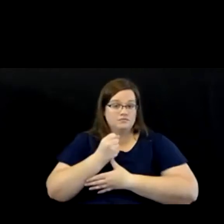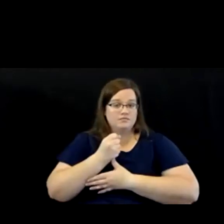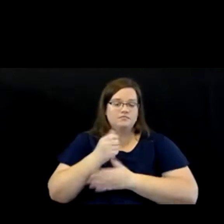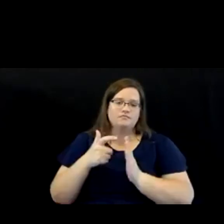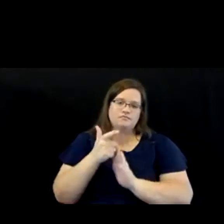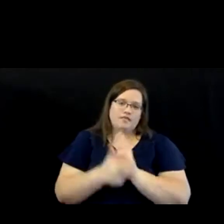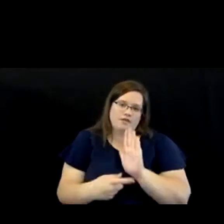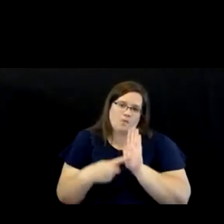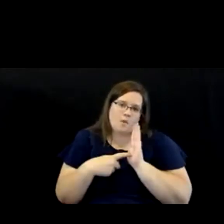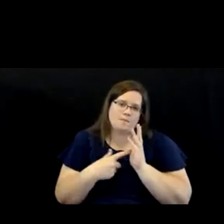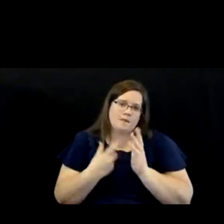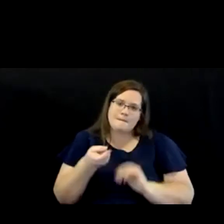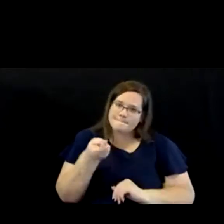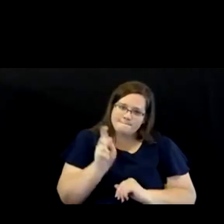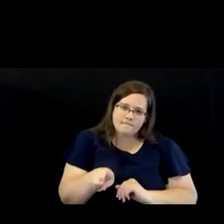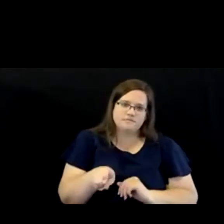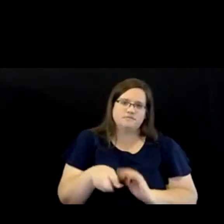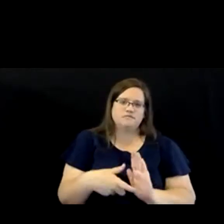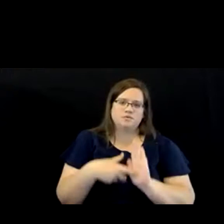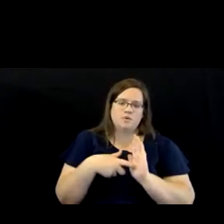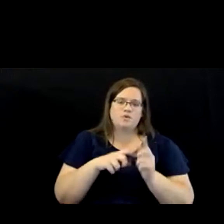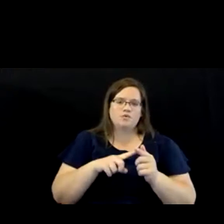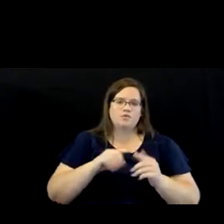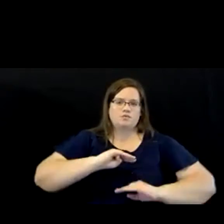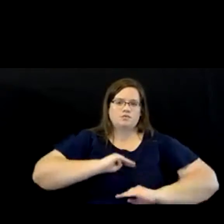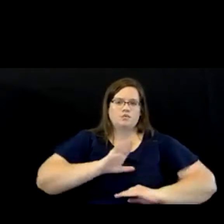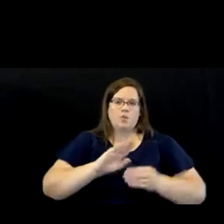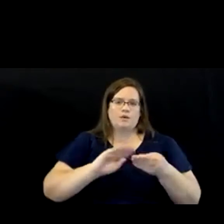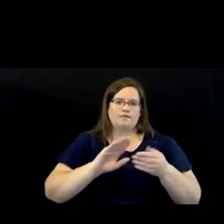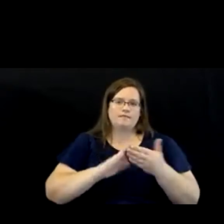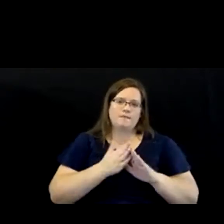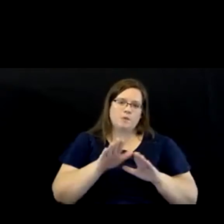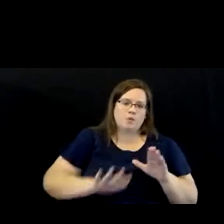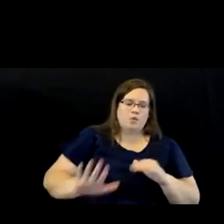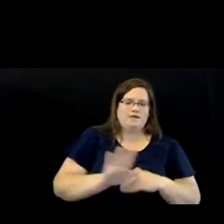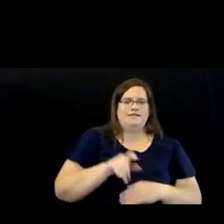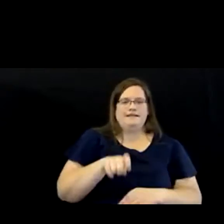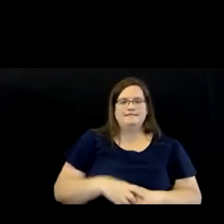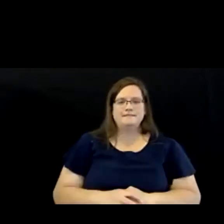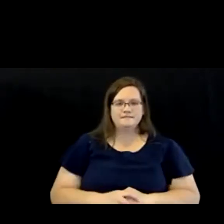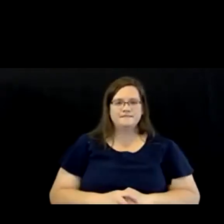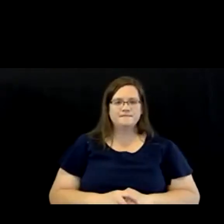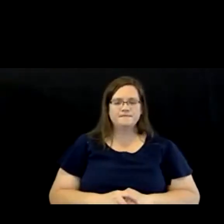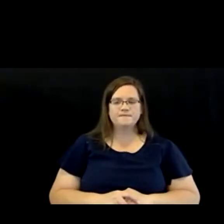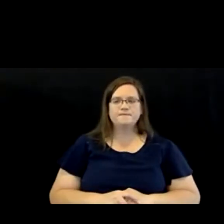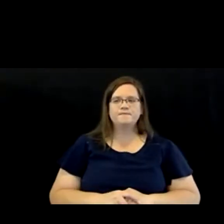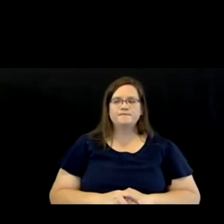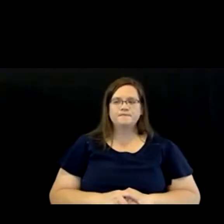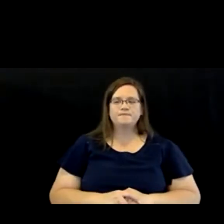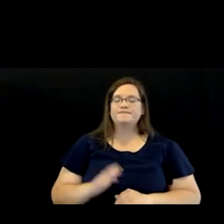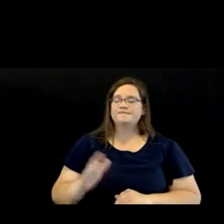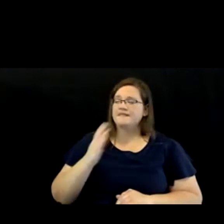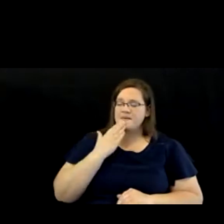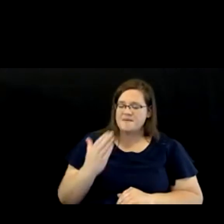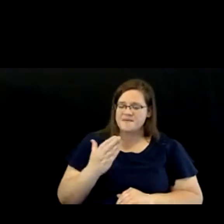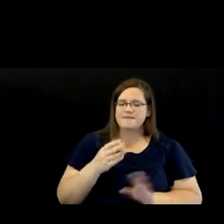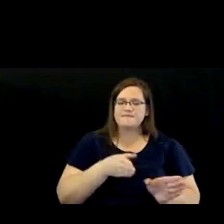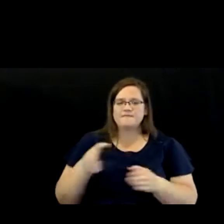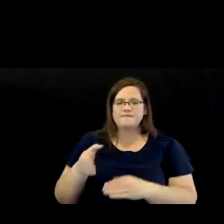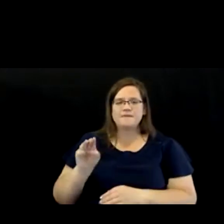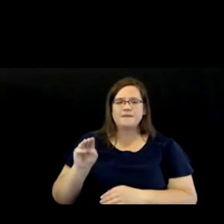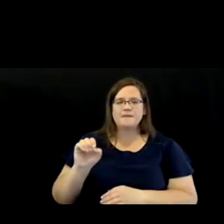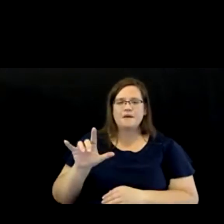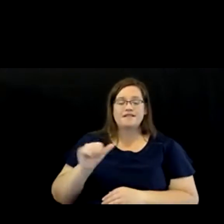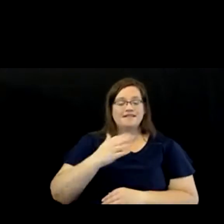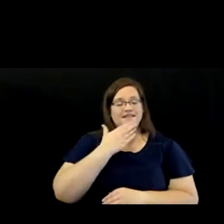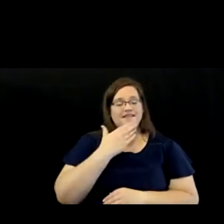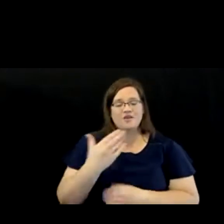Sarah: Thanks. I'm going to turn over to Monica. Thanks so much